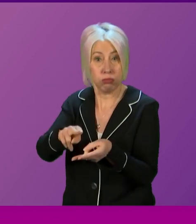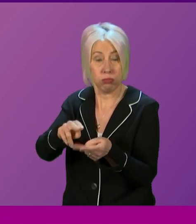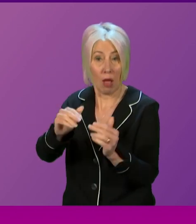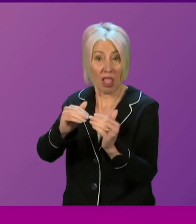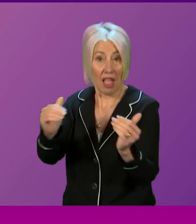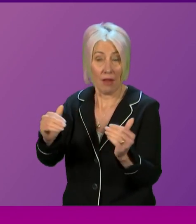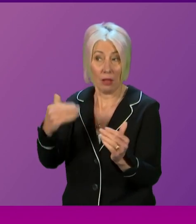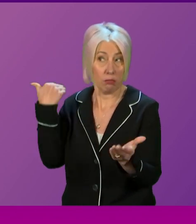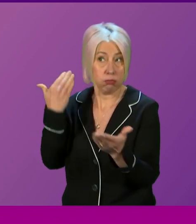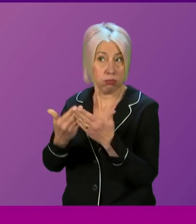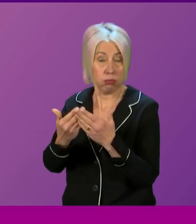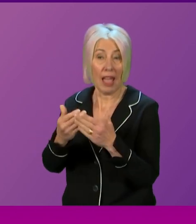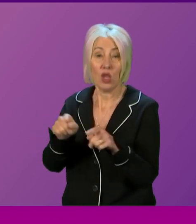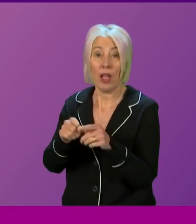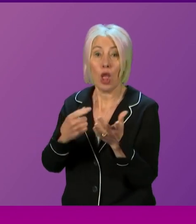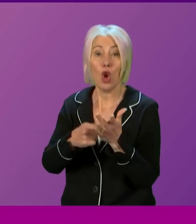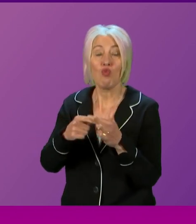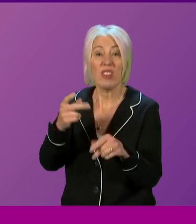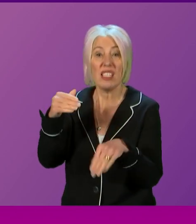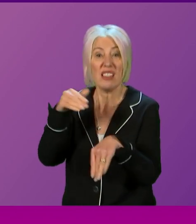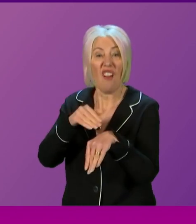low and reoffending rates are reducing.